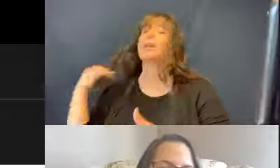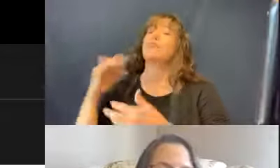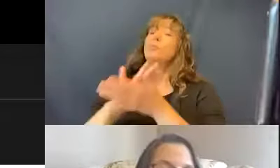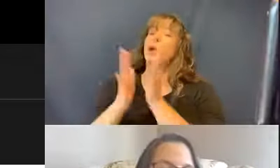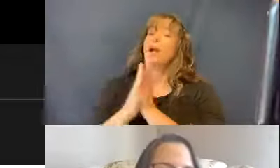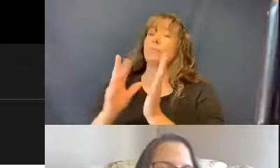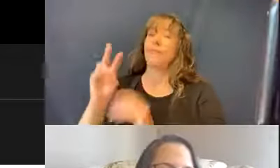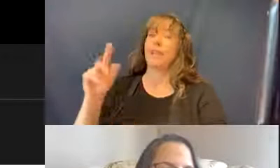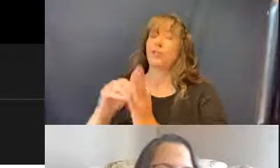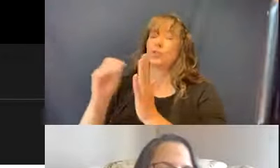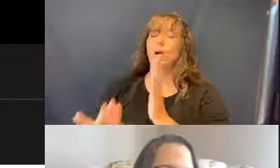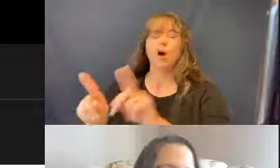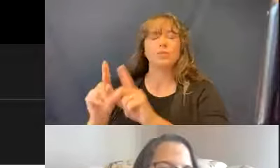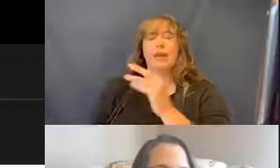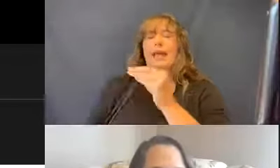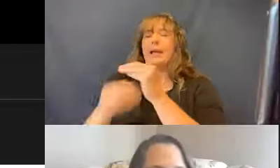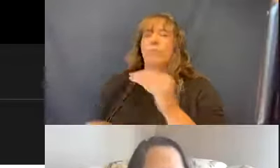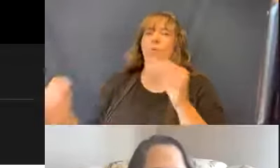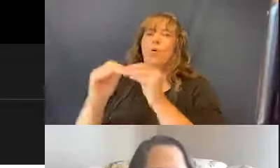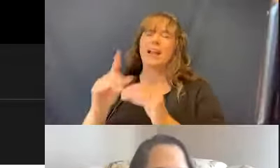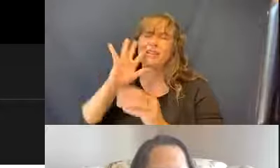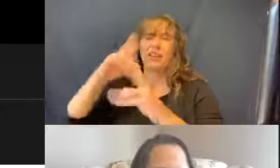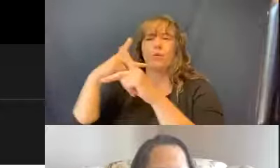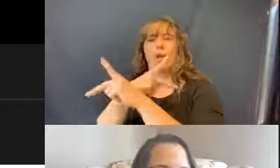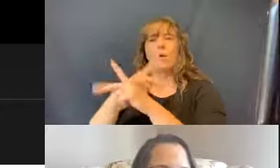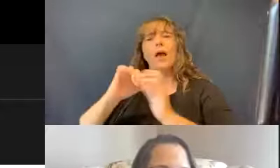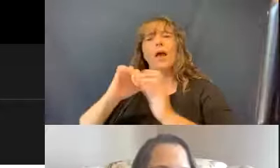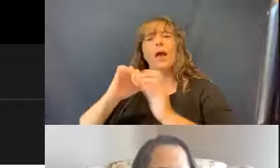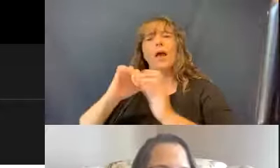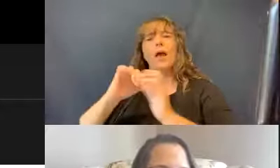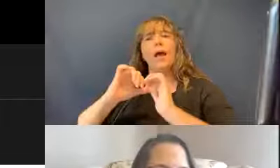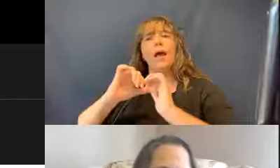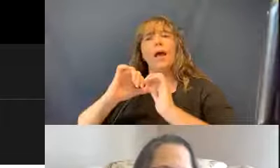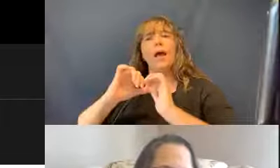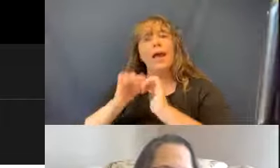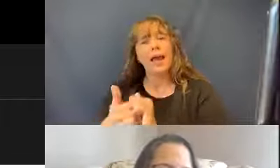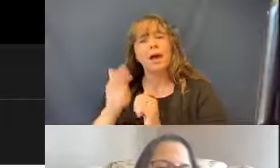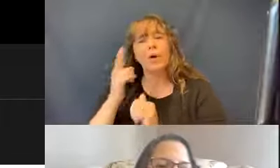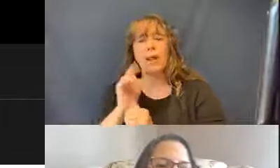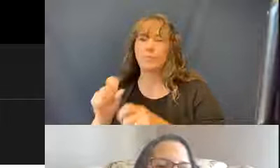I also had to start figuring out how was I going to overcome some communication challenges?